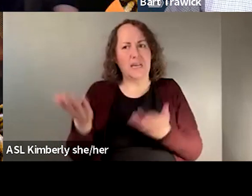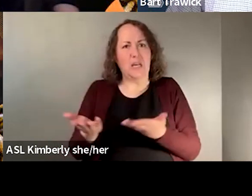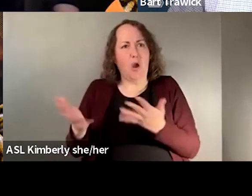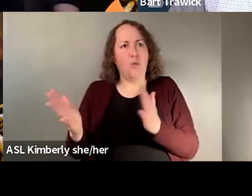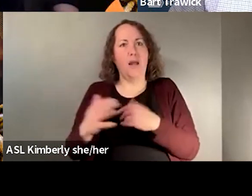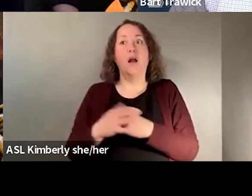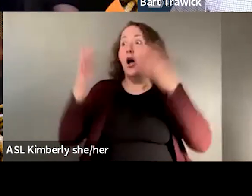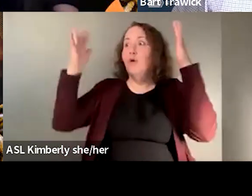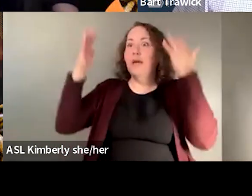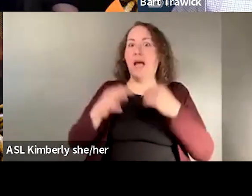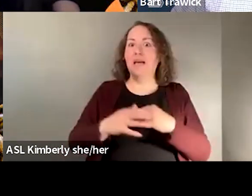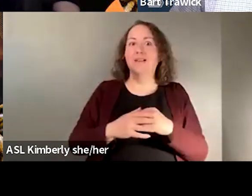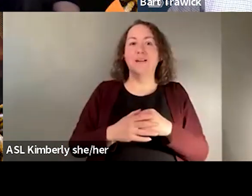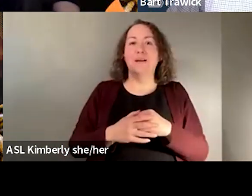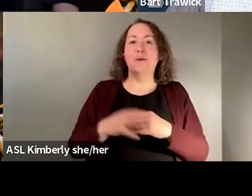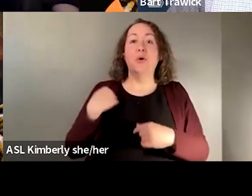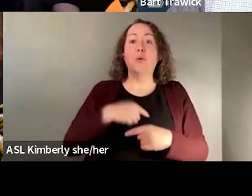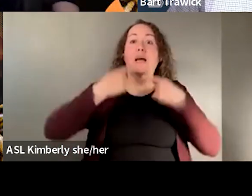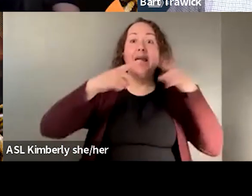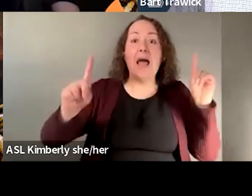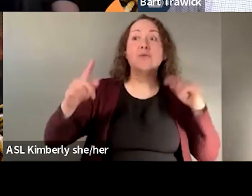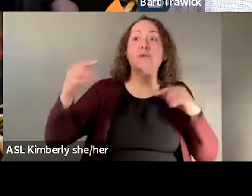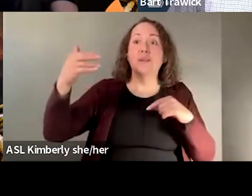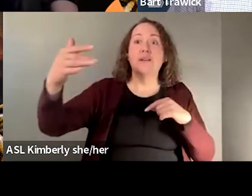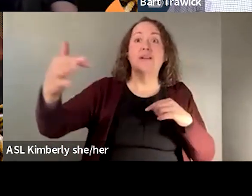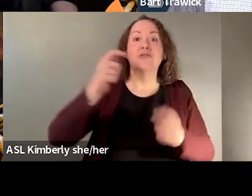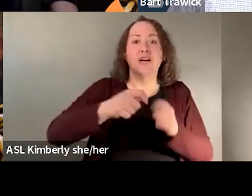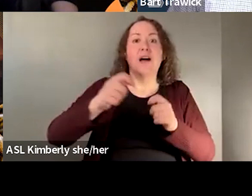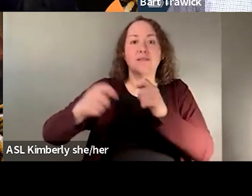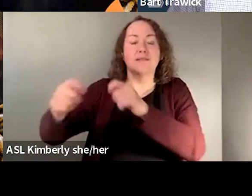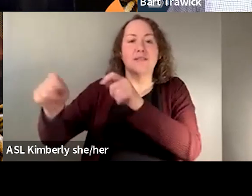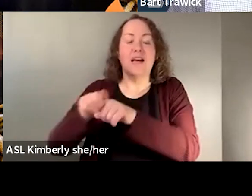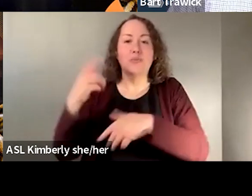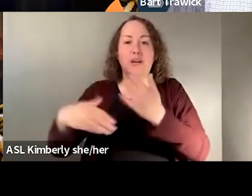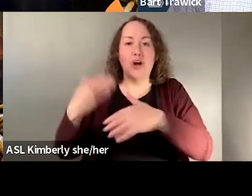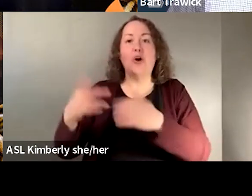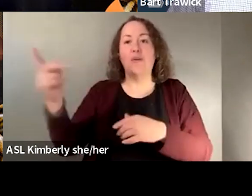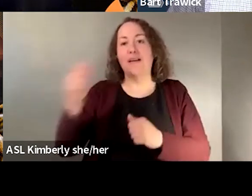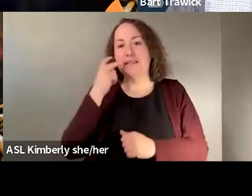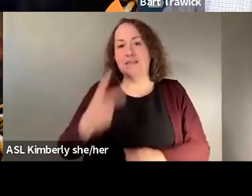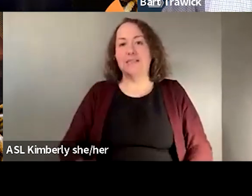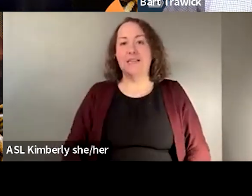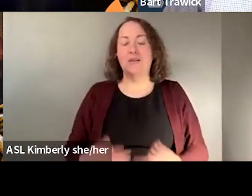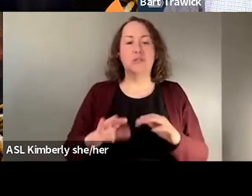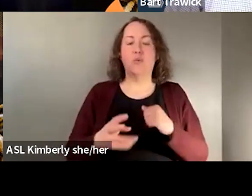We're always -- we're always making little adjustments as -- as fast as we can. We don't want to save them up.